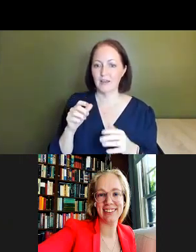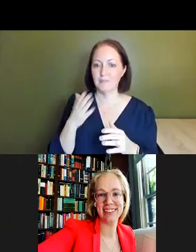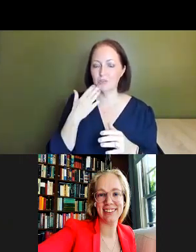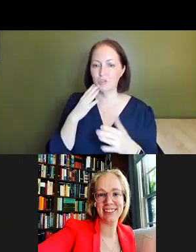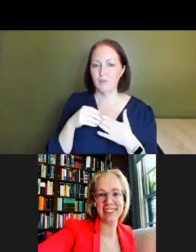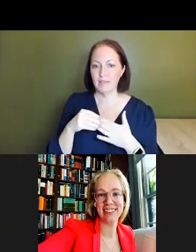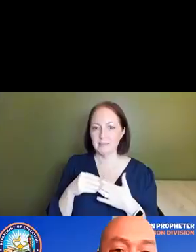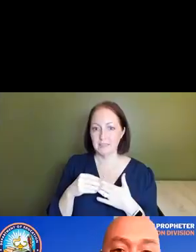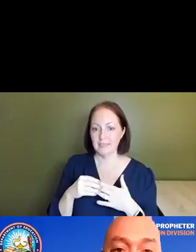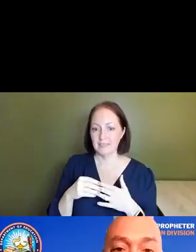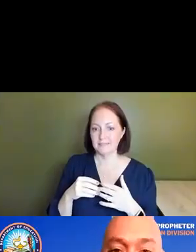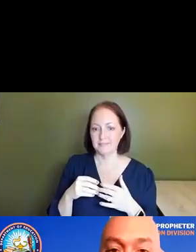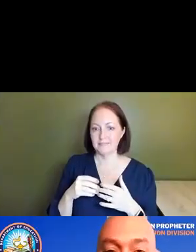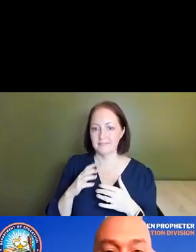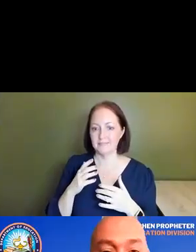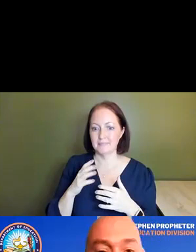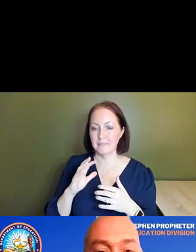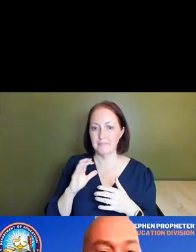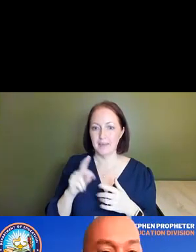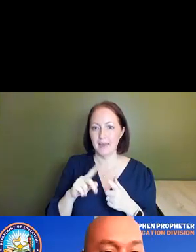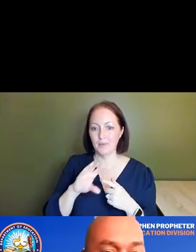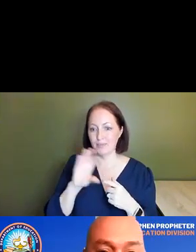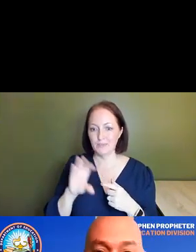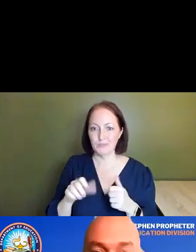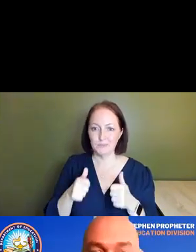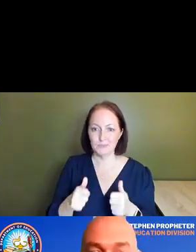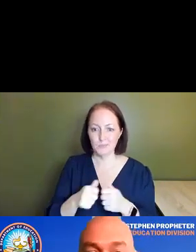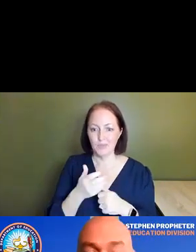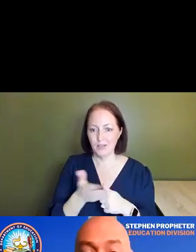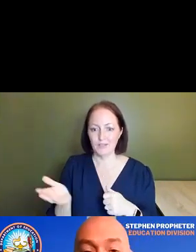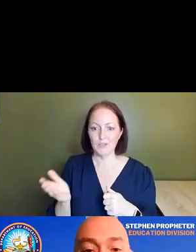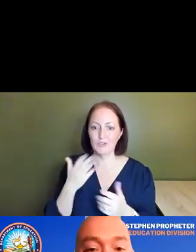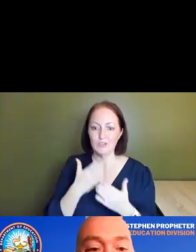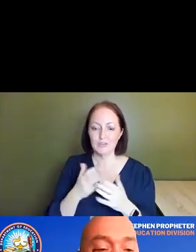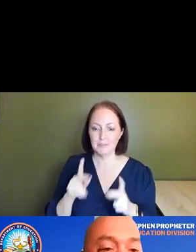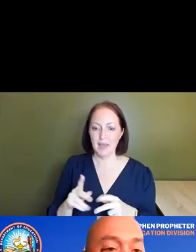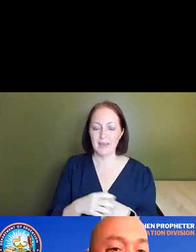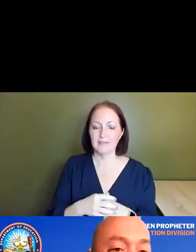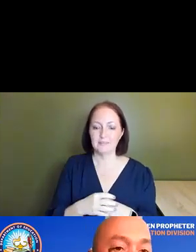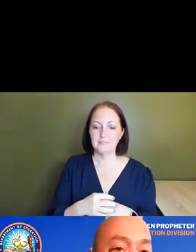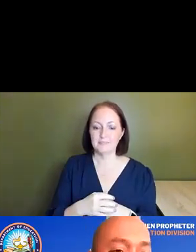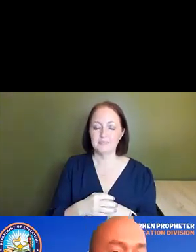seems I am back up with Zoom and with with all of you. Glad good to be back. So with